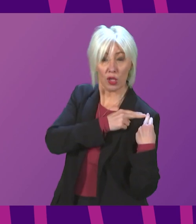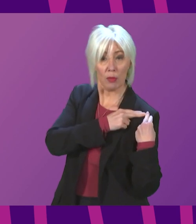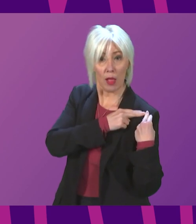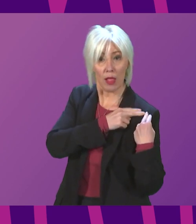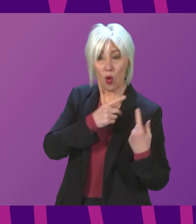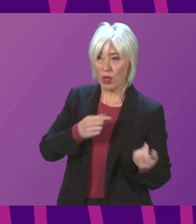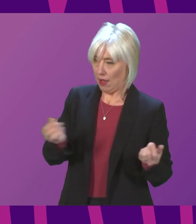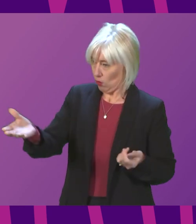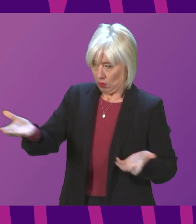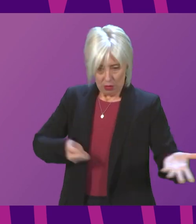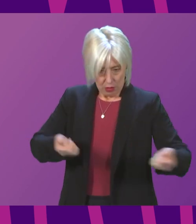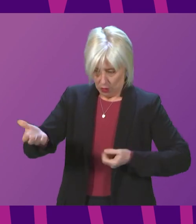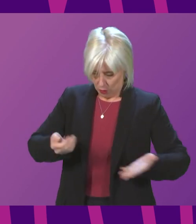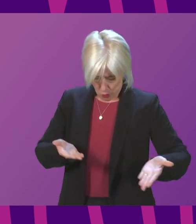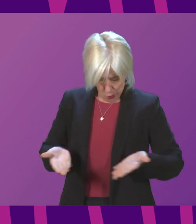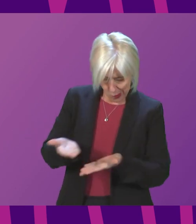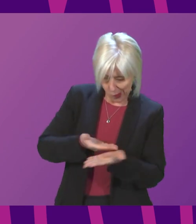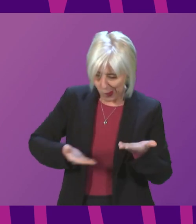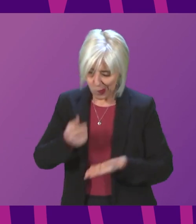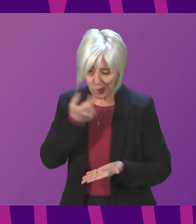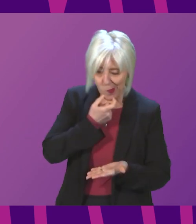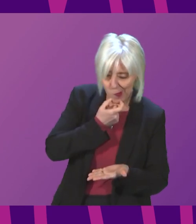the factors, for making judgments and for being held accountable for them.